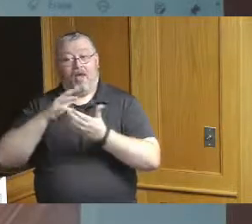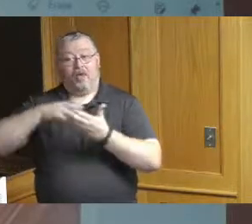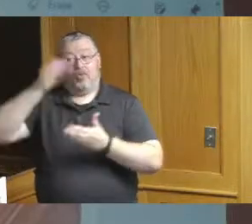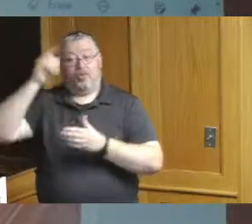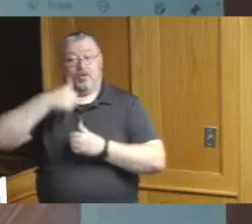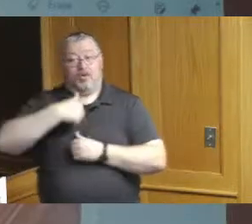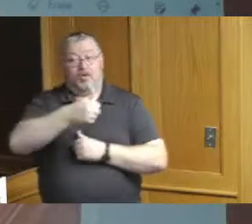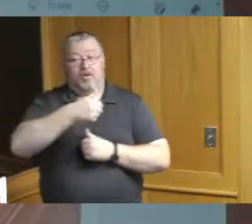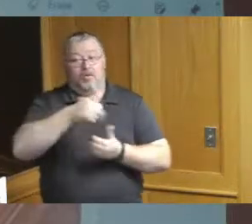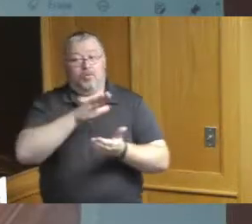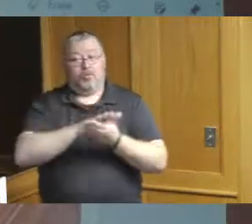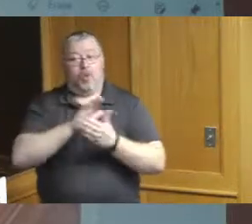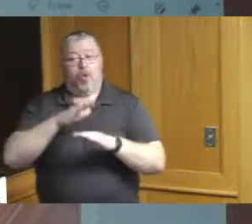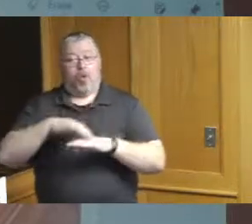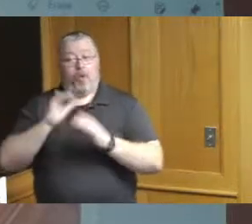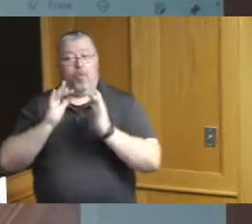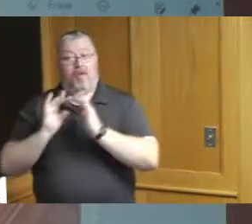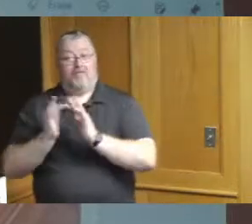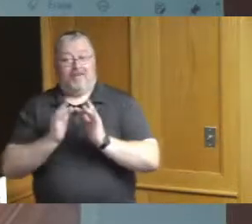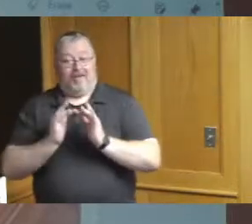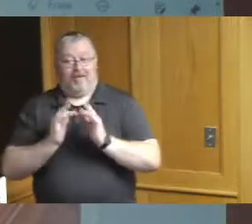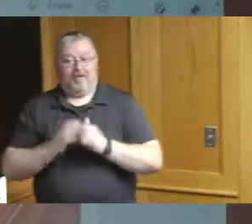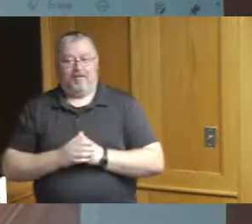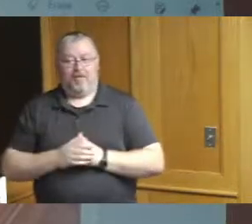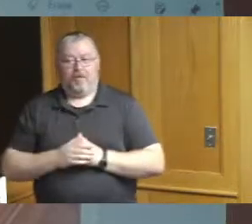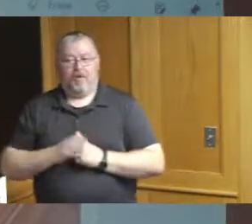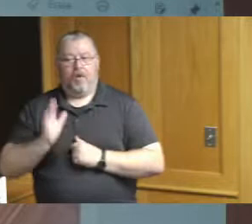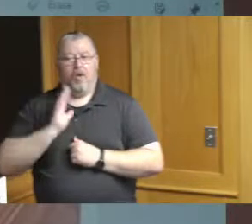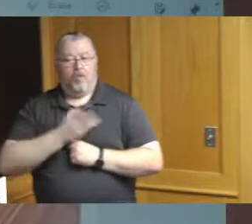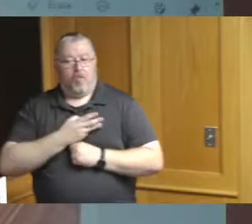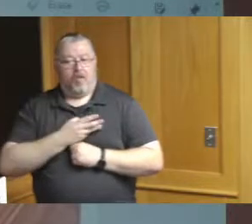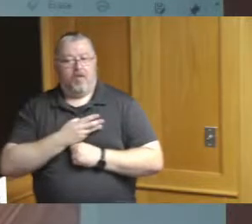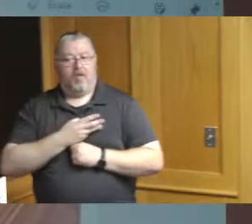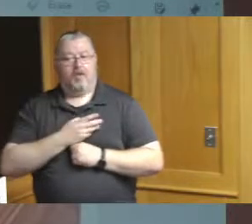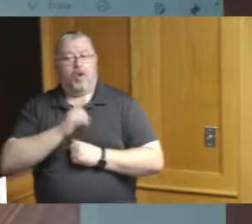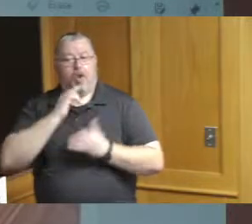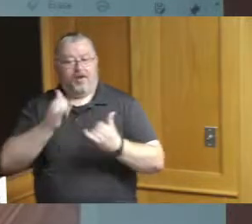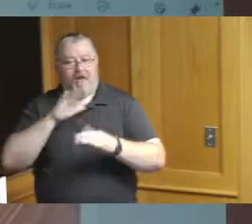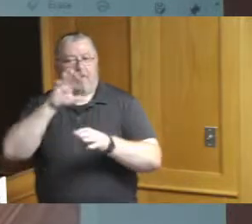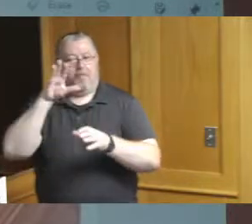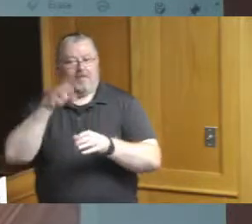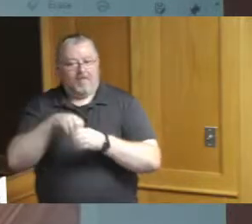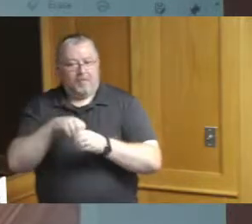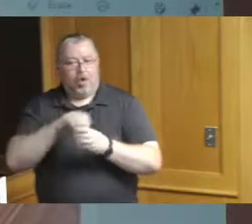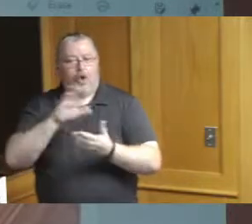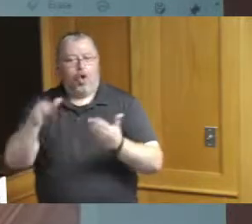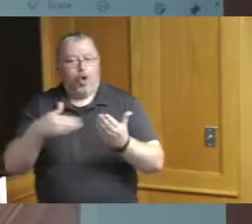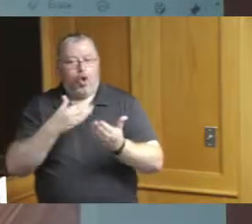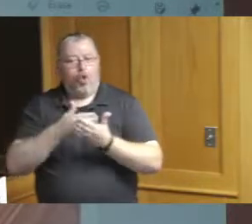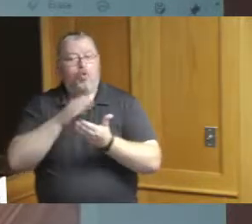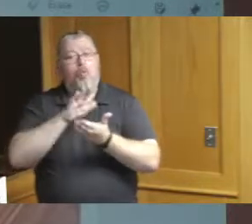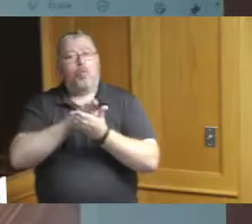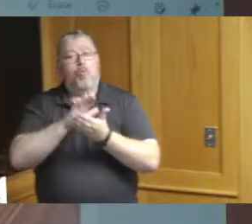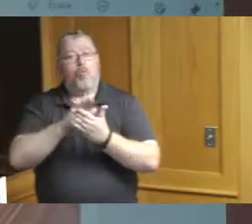and from school is on our website we have we are participating in all of the schools orientations